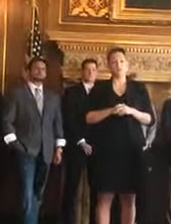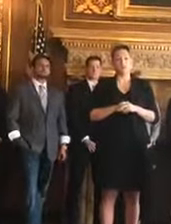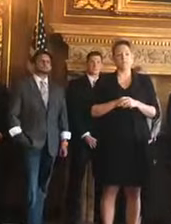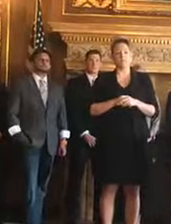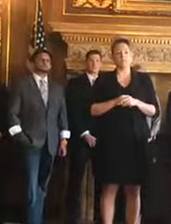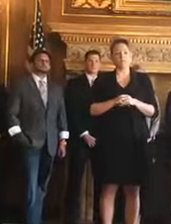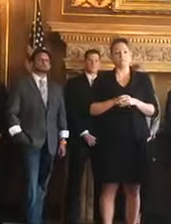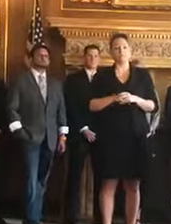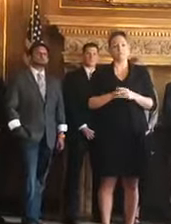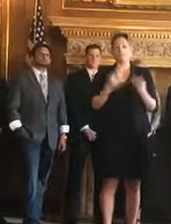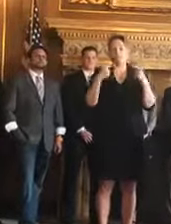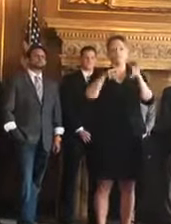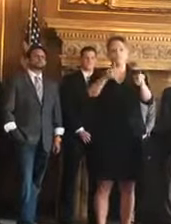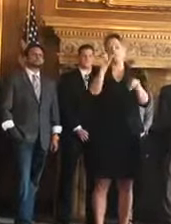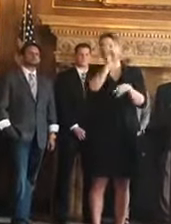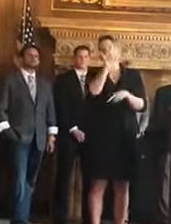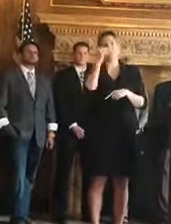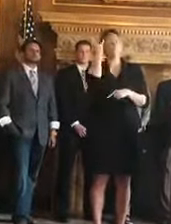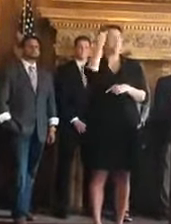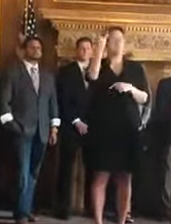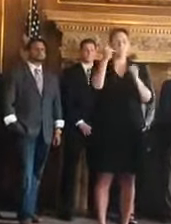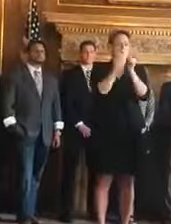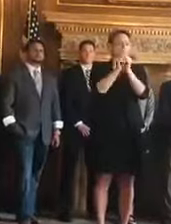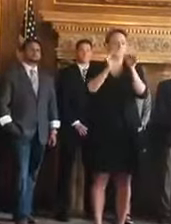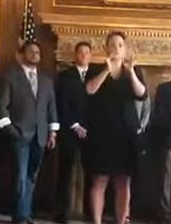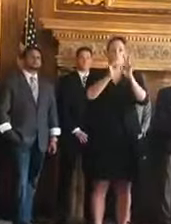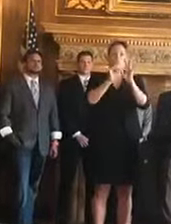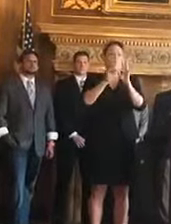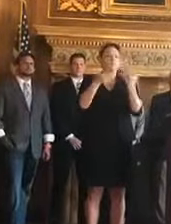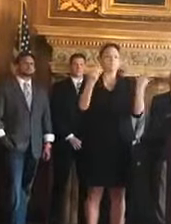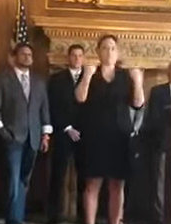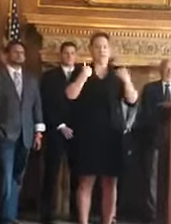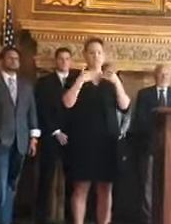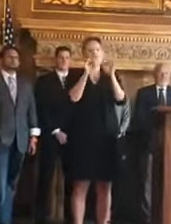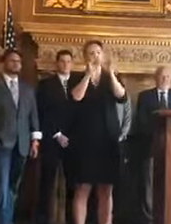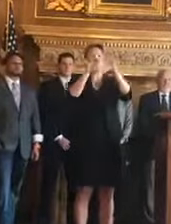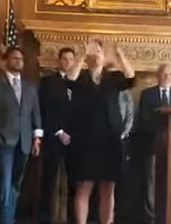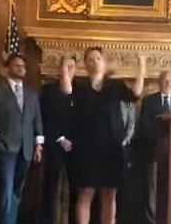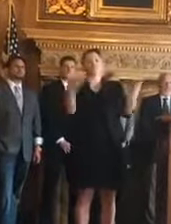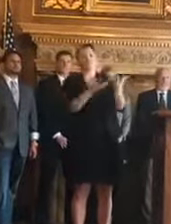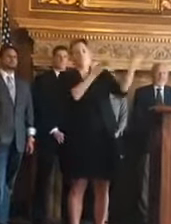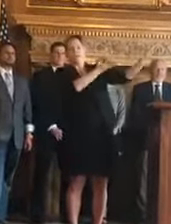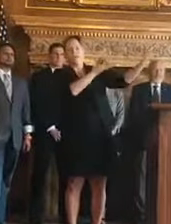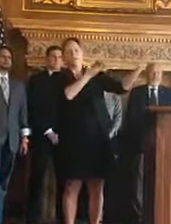understand everything that is going to be happening in the procedure.